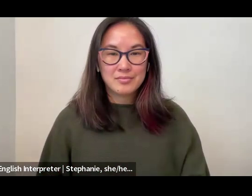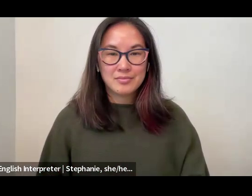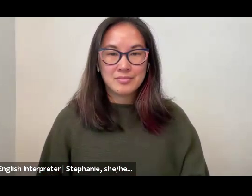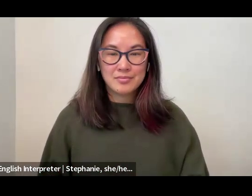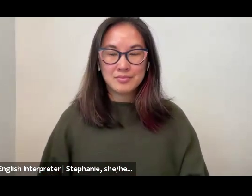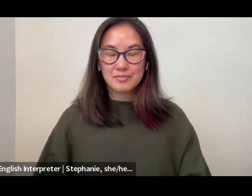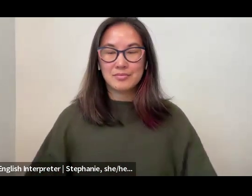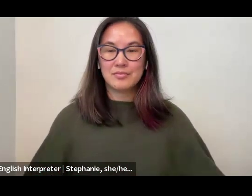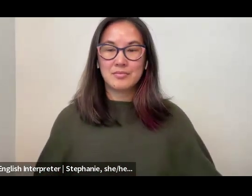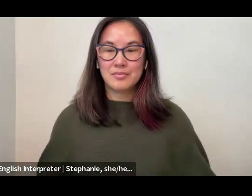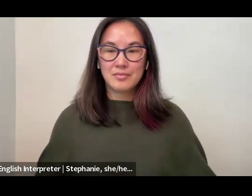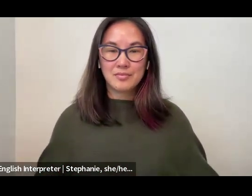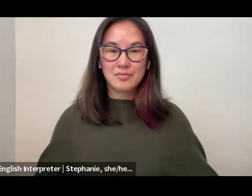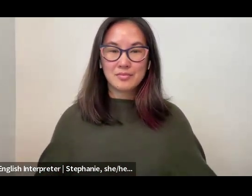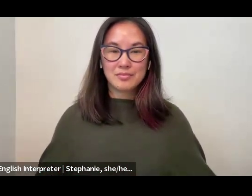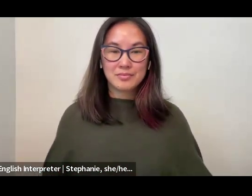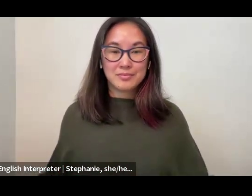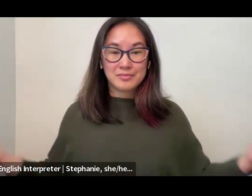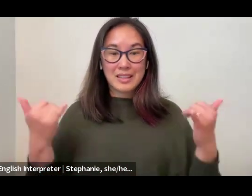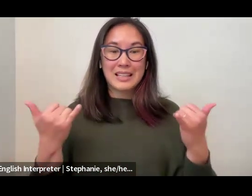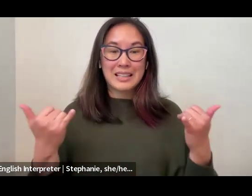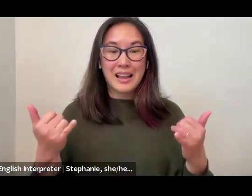Next, we'll do a hamstring stretch.